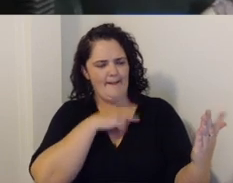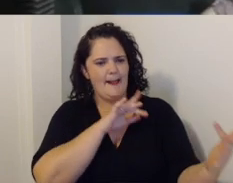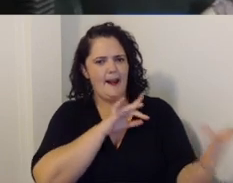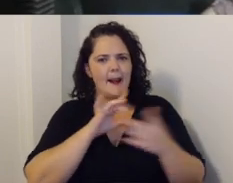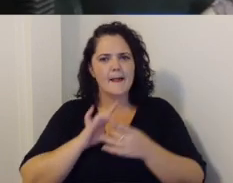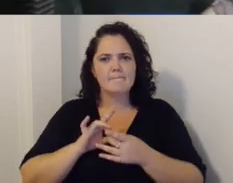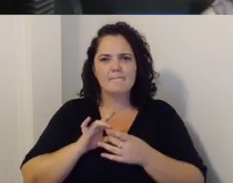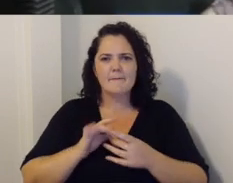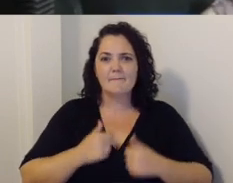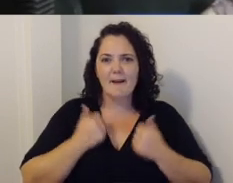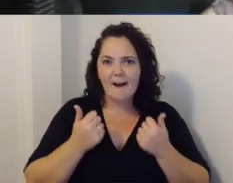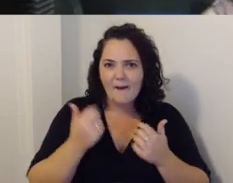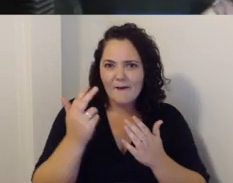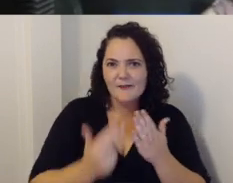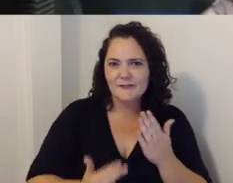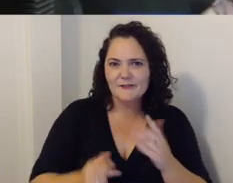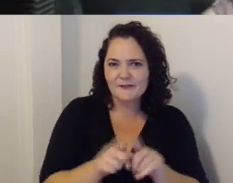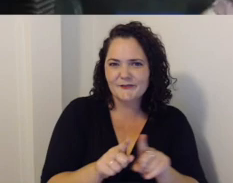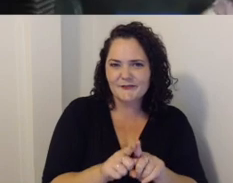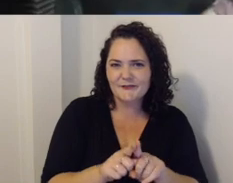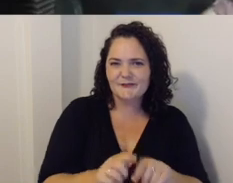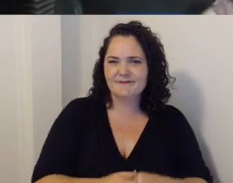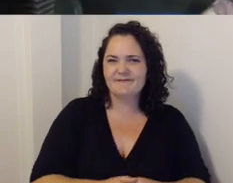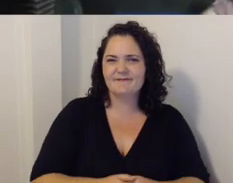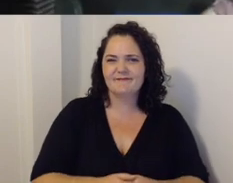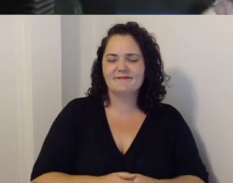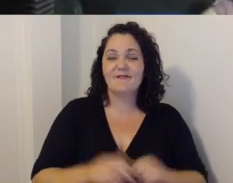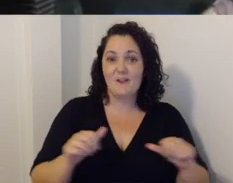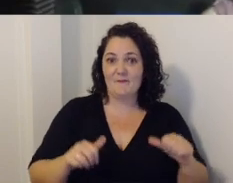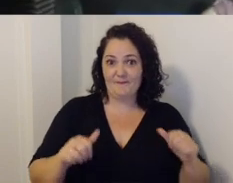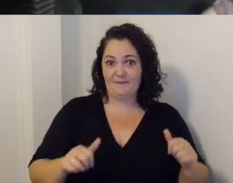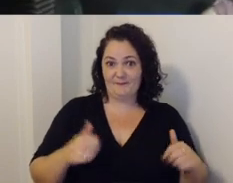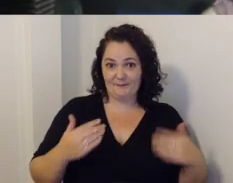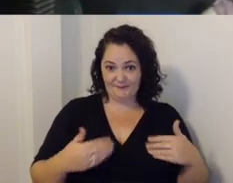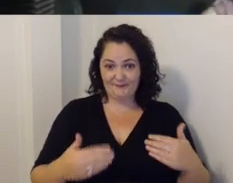as we work from Atticus and Rachel here this evening. Alright so let's go ahead and dive